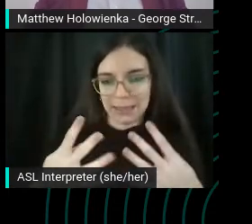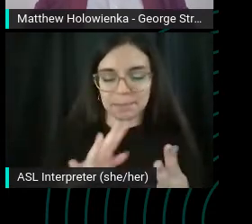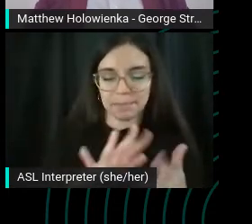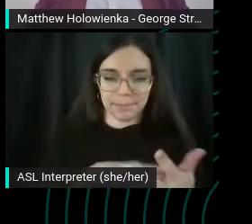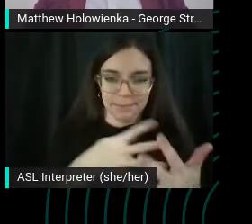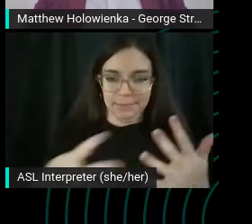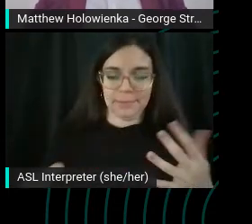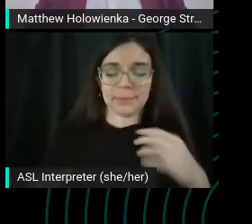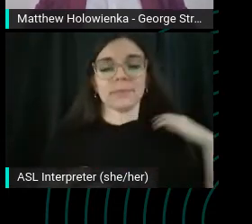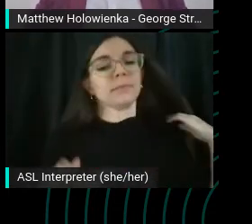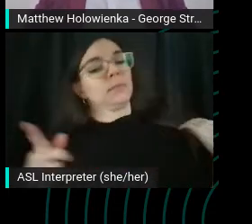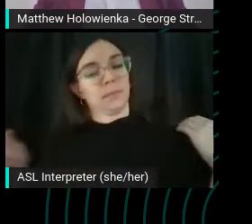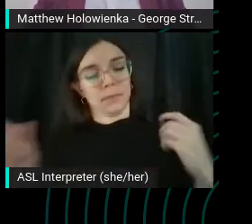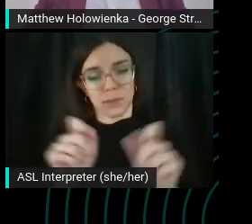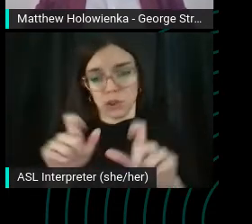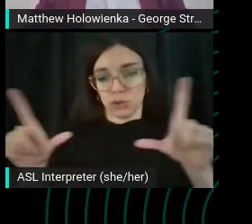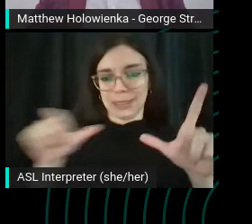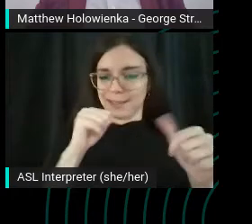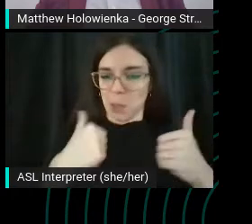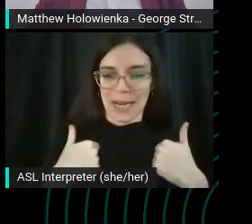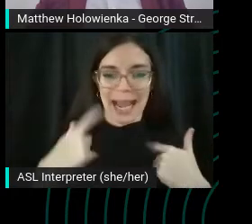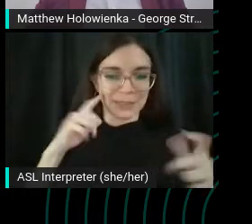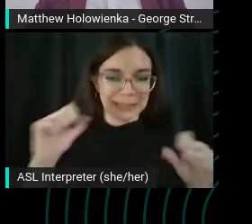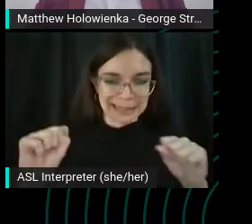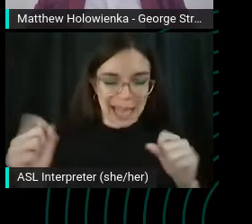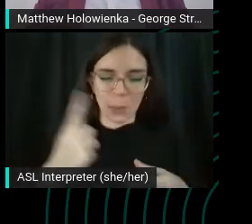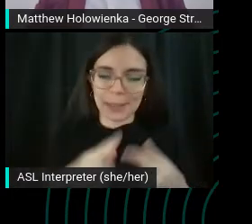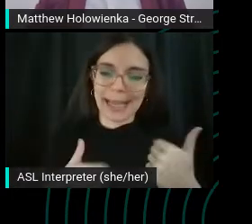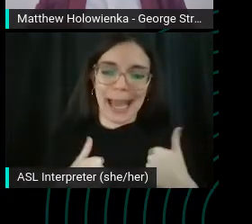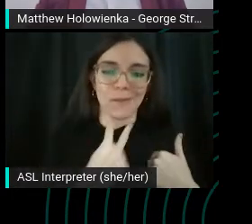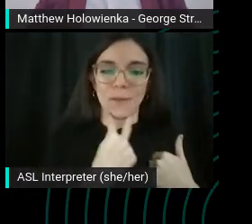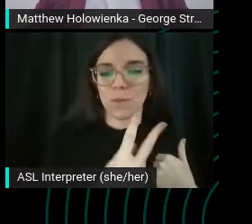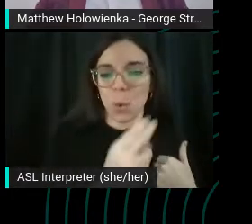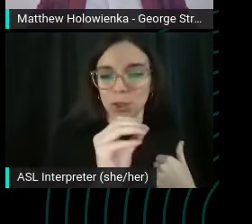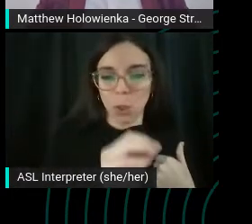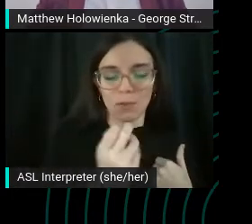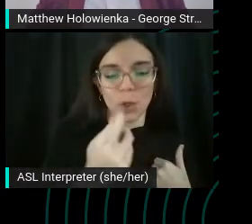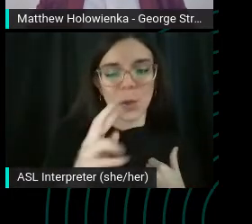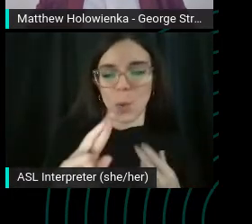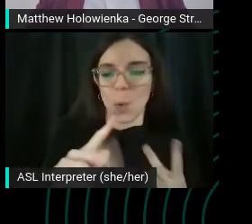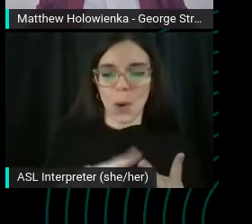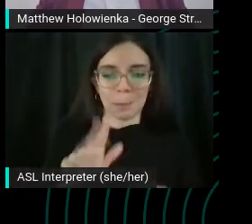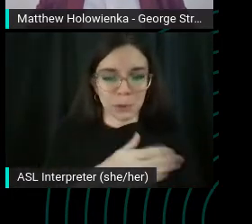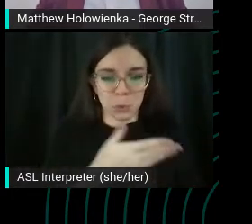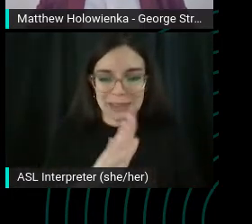so I can't use things like explainer voiceovers or music to attract attention. A social media feed might be similar.